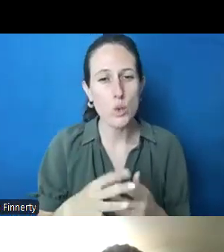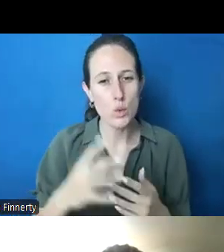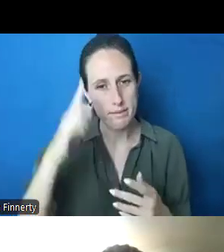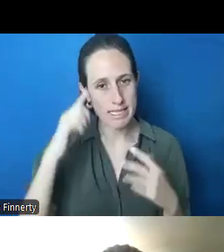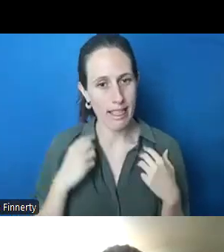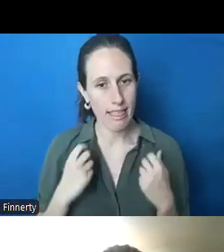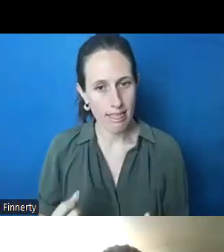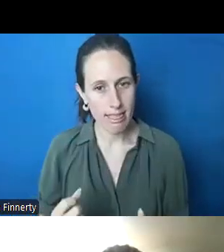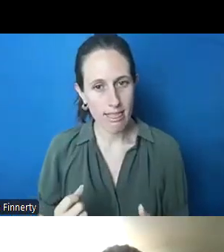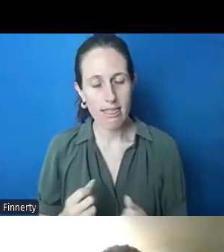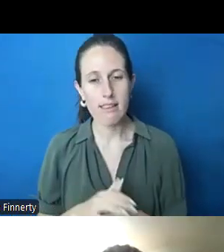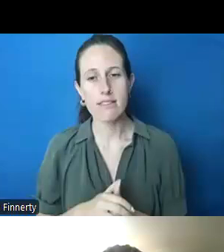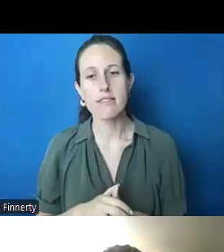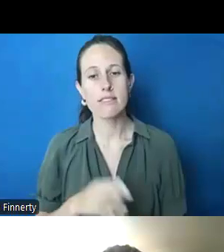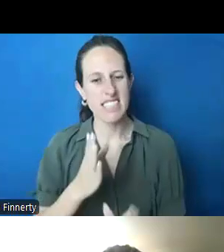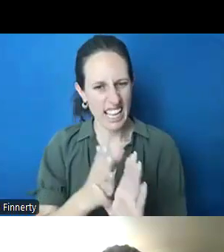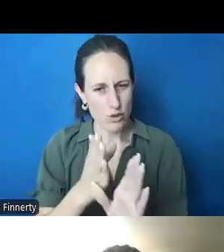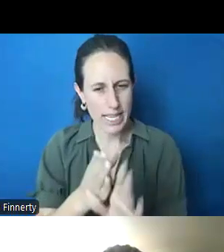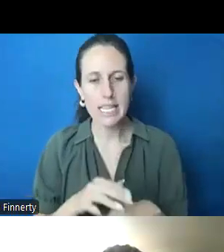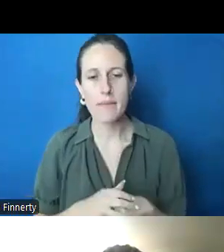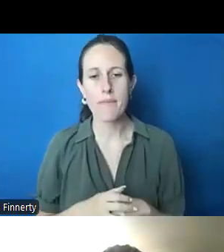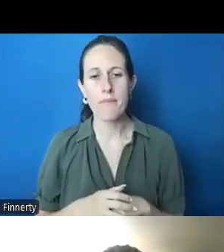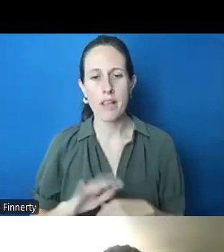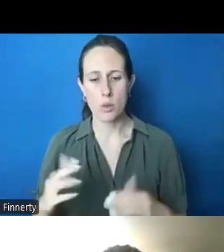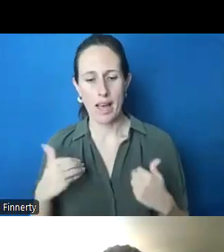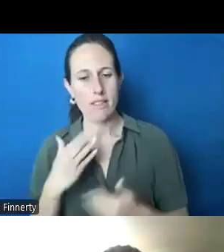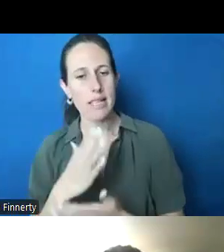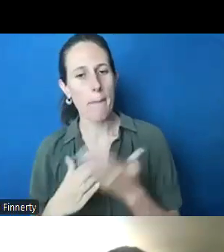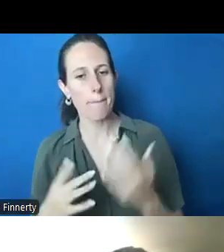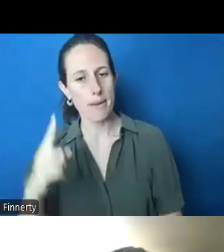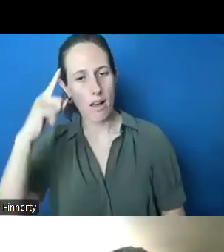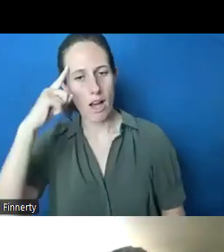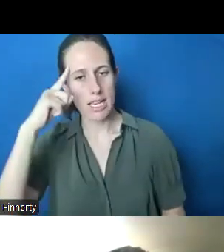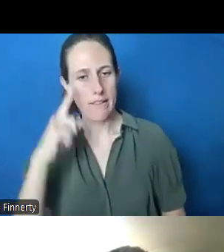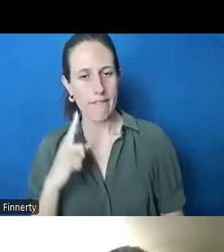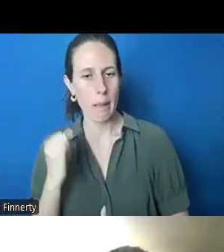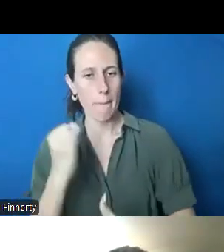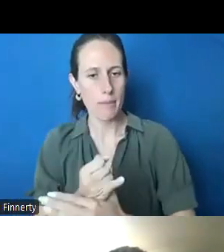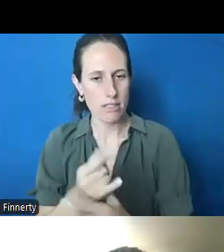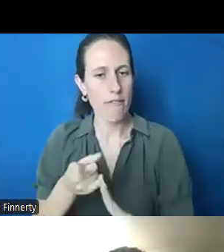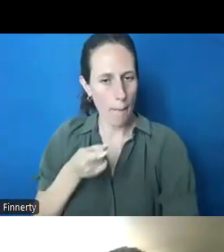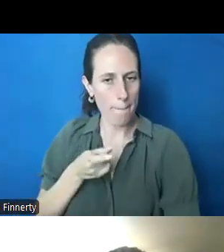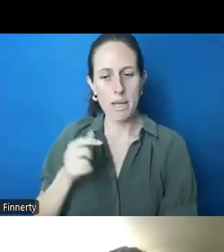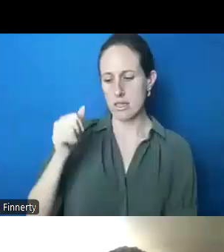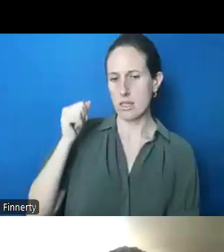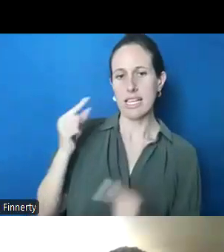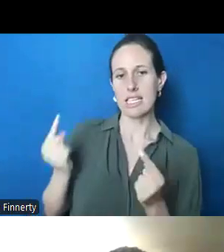psychiatric, and some cognitive impairments from my injuries,